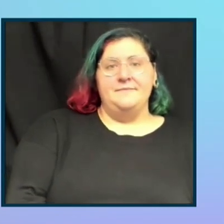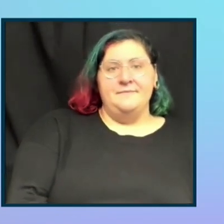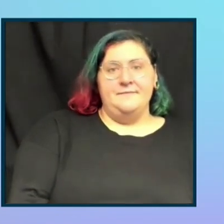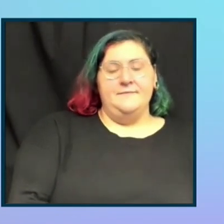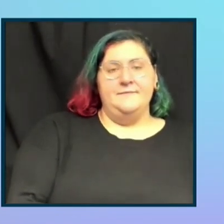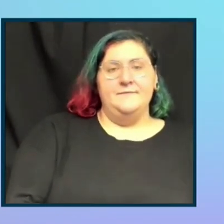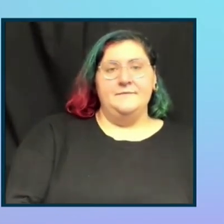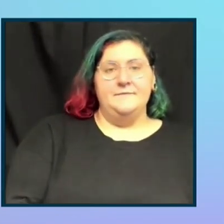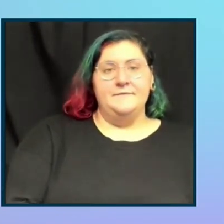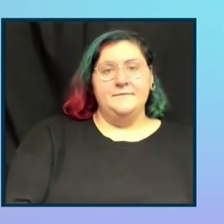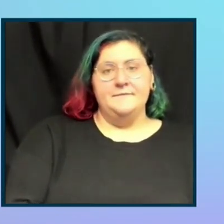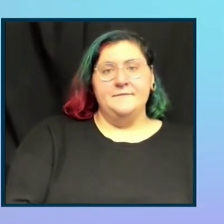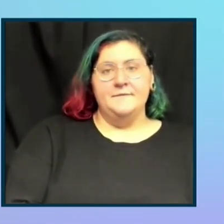All right, we're back.